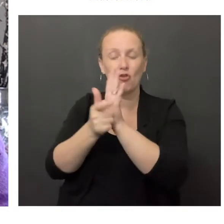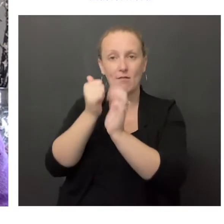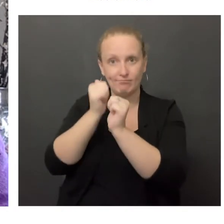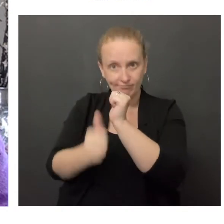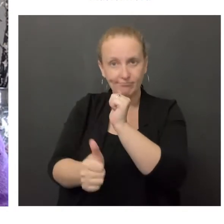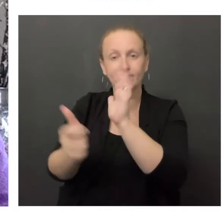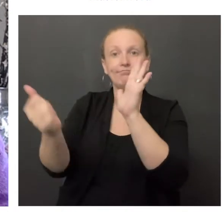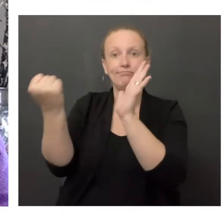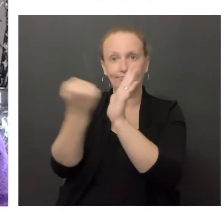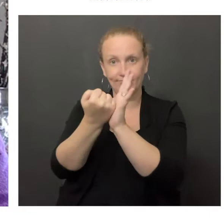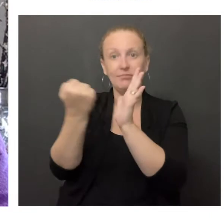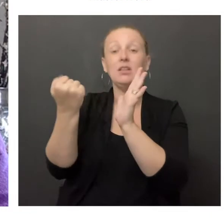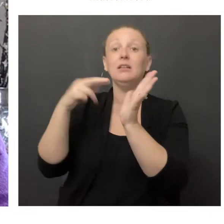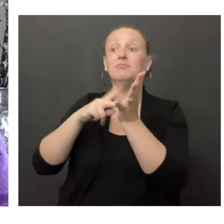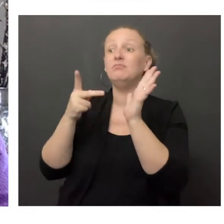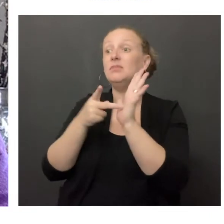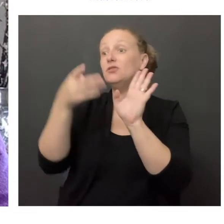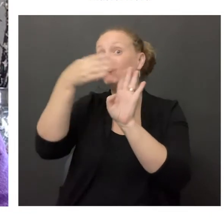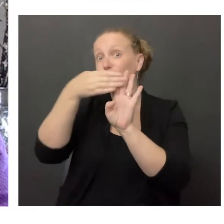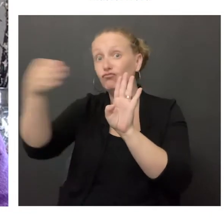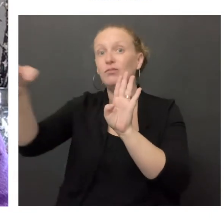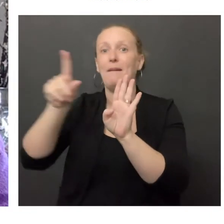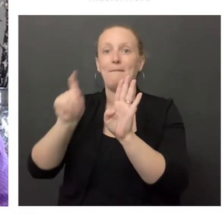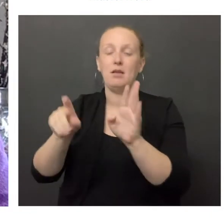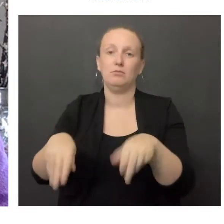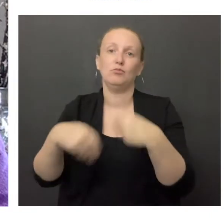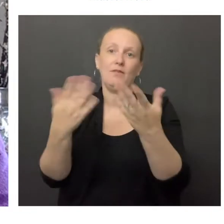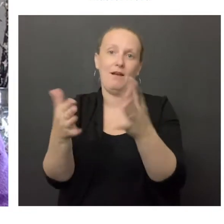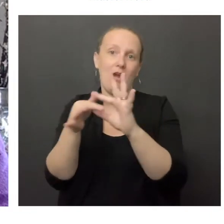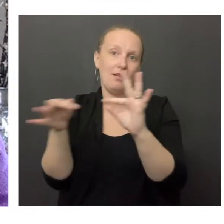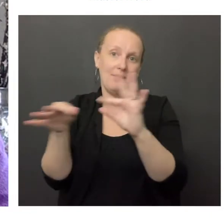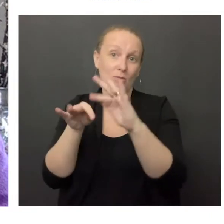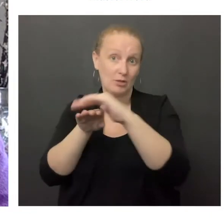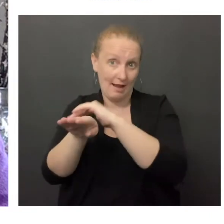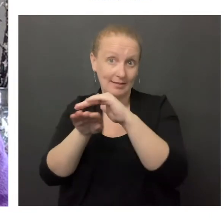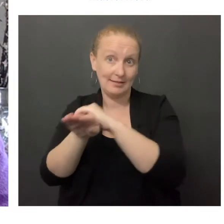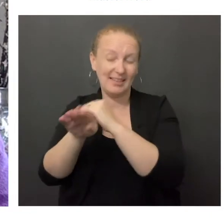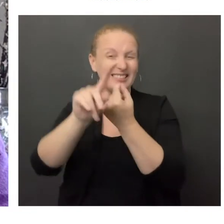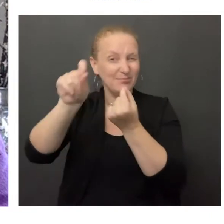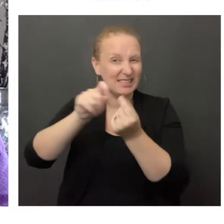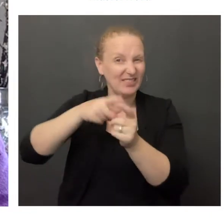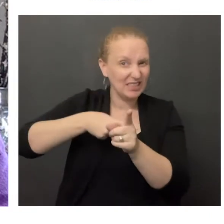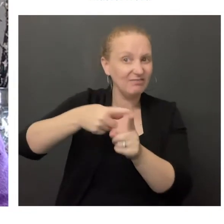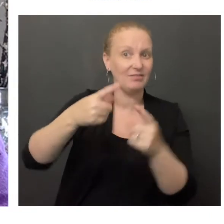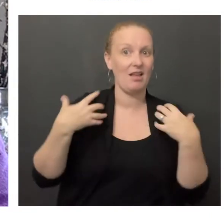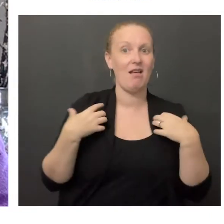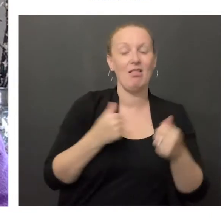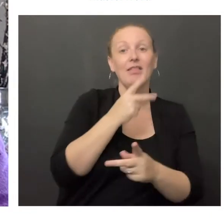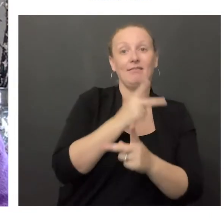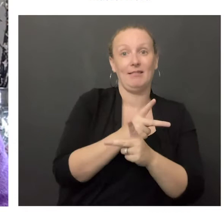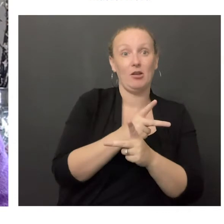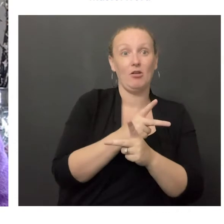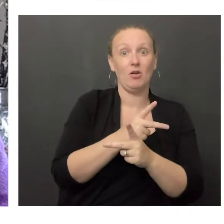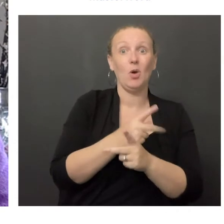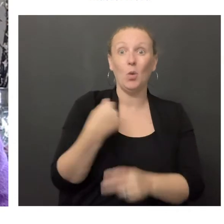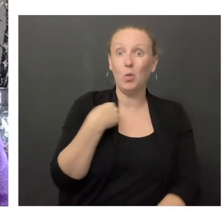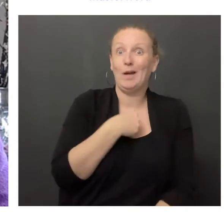that they need in providing health care, um, and meeting the patient where they're at in terms of their language needs is a